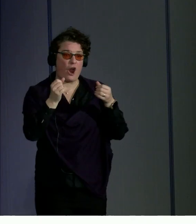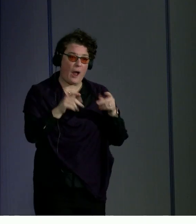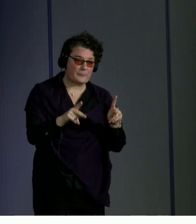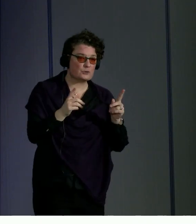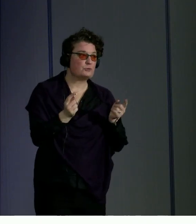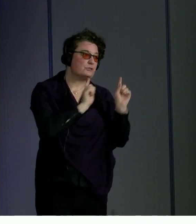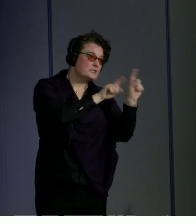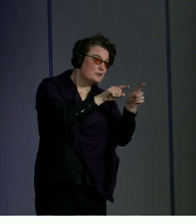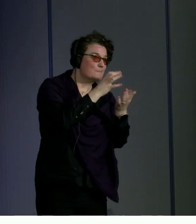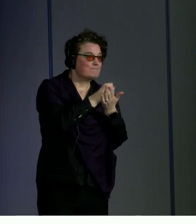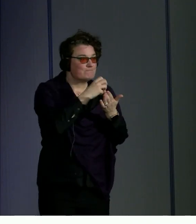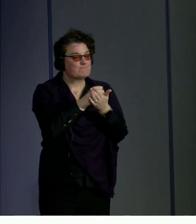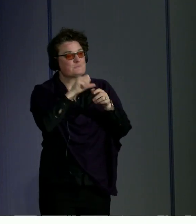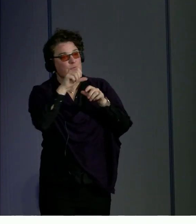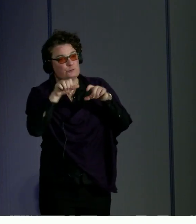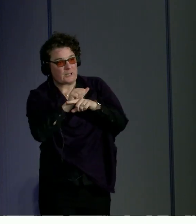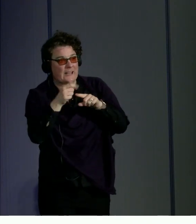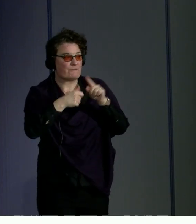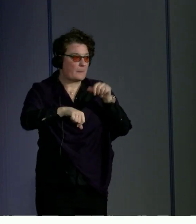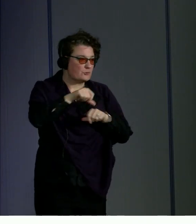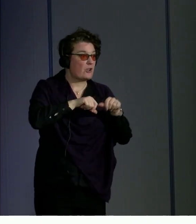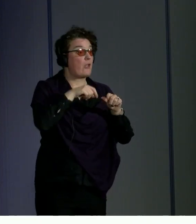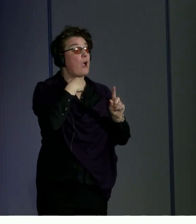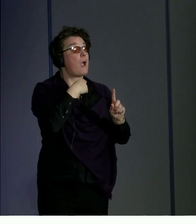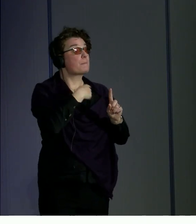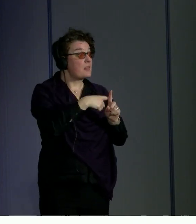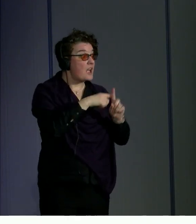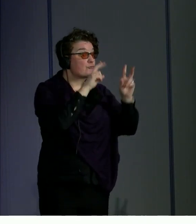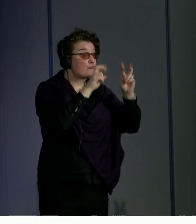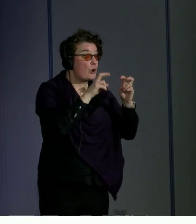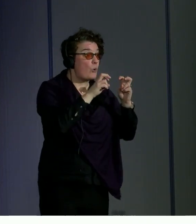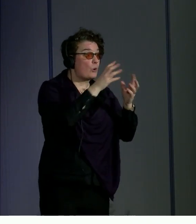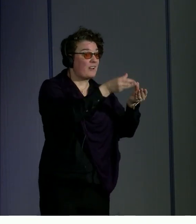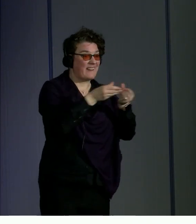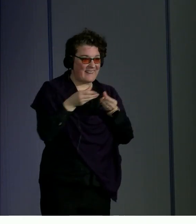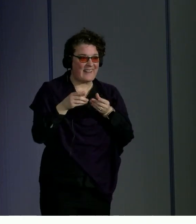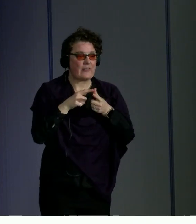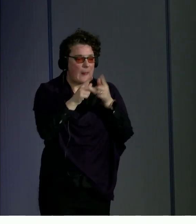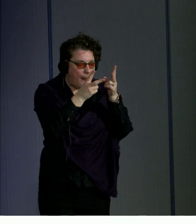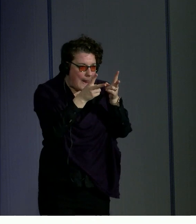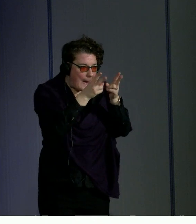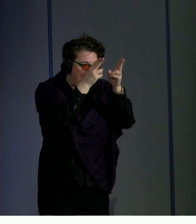other's opportunities and training but take the recording of those and carve out snippets they can